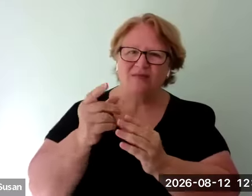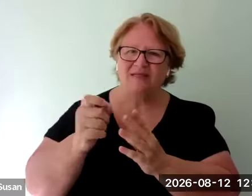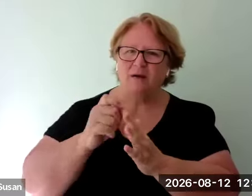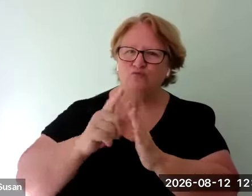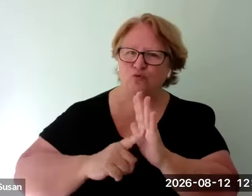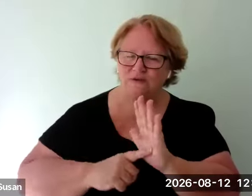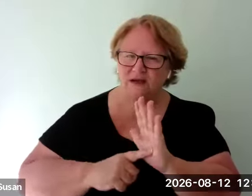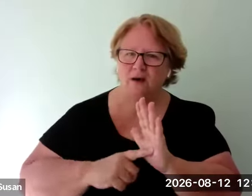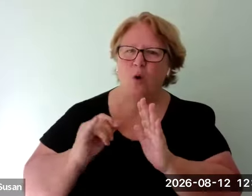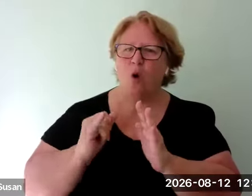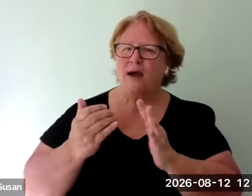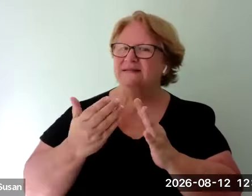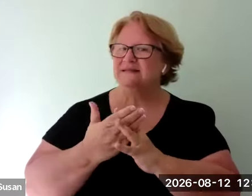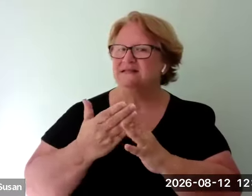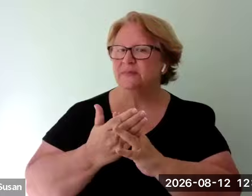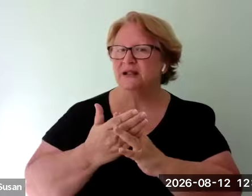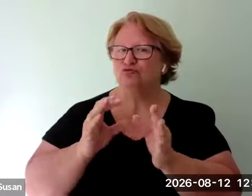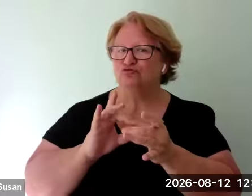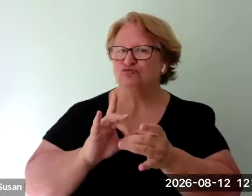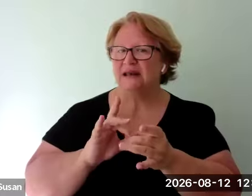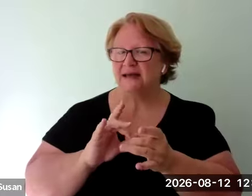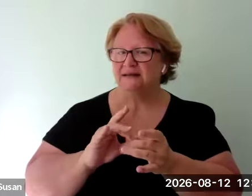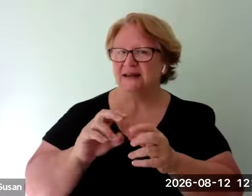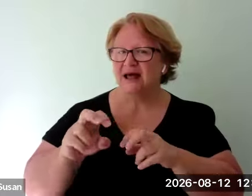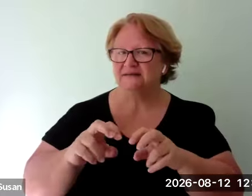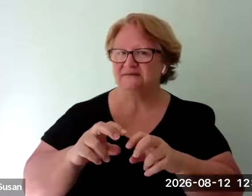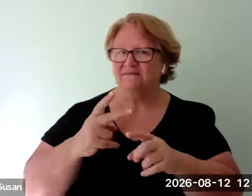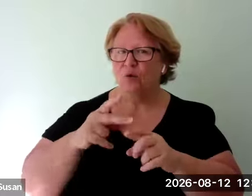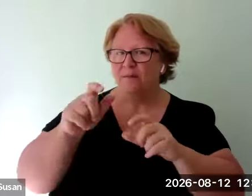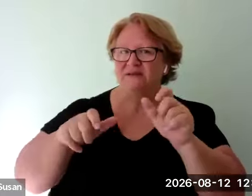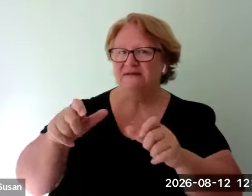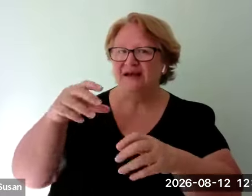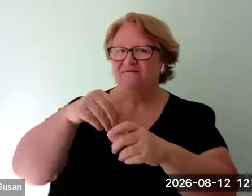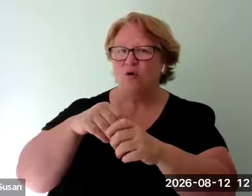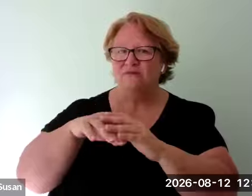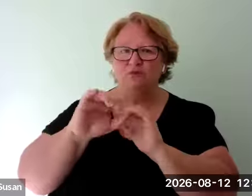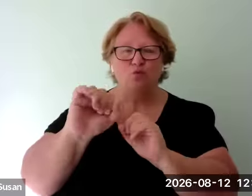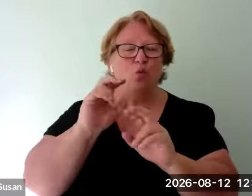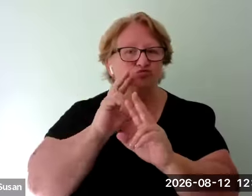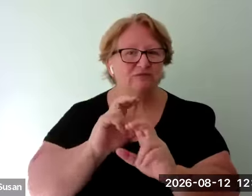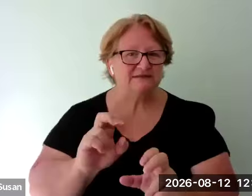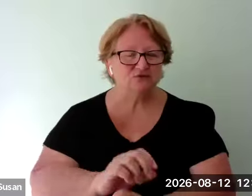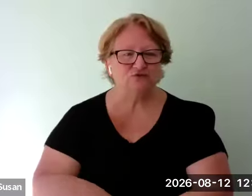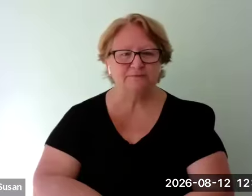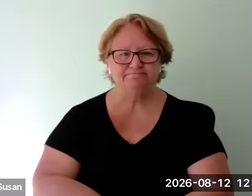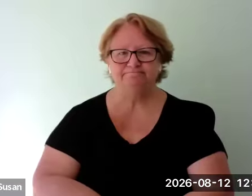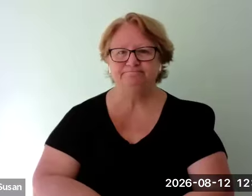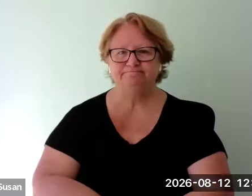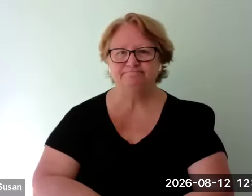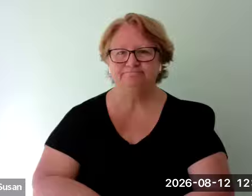strengthen involvement or leadership of people with disability in the research project. Or accessibility- related activities for participants involved in your